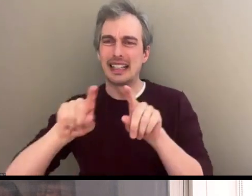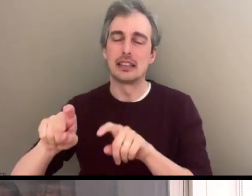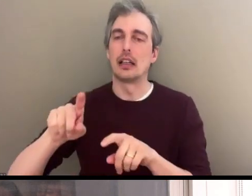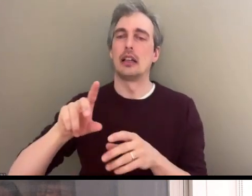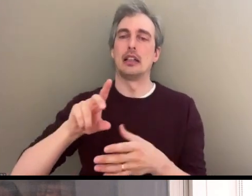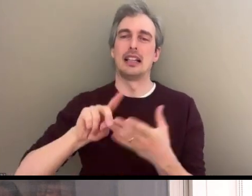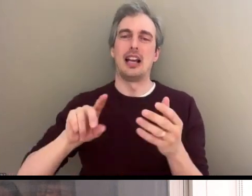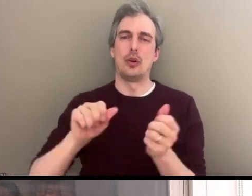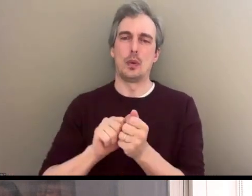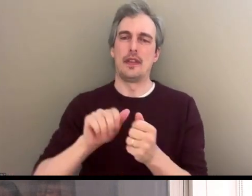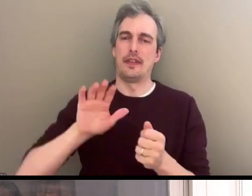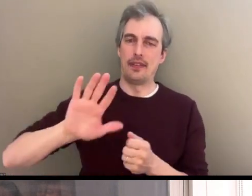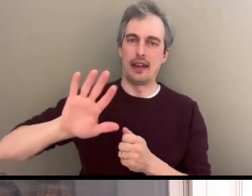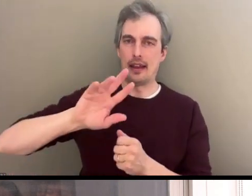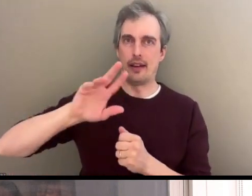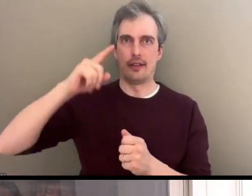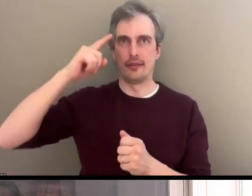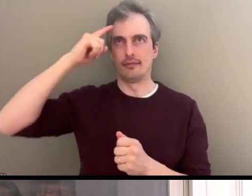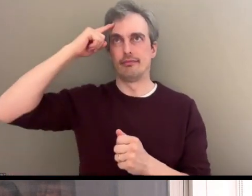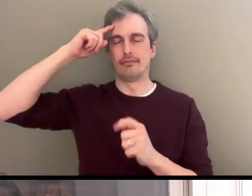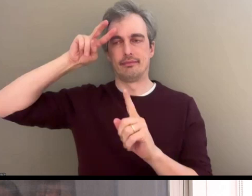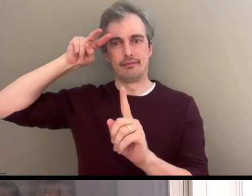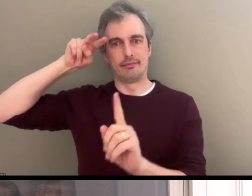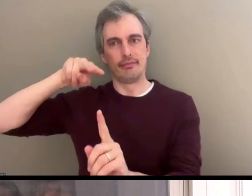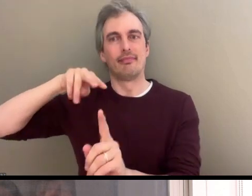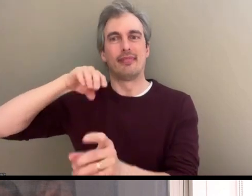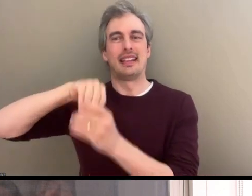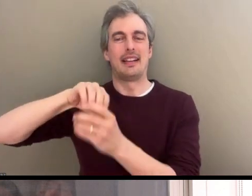It runs automated accessibility checks on any web page.